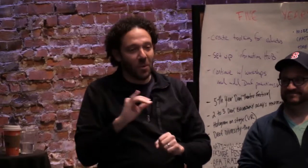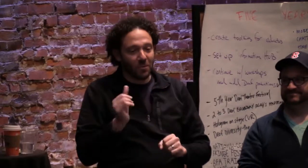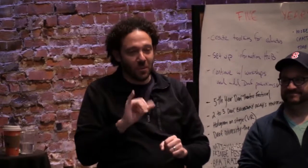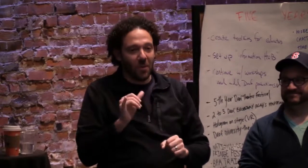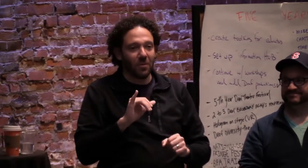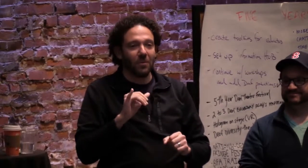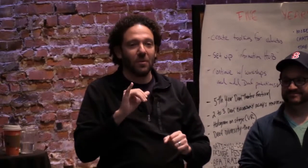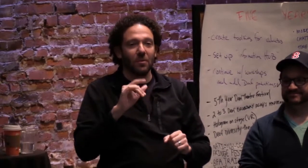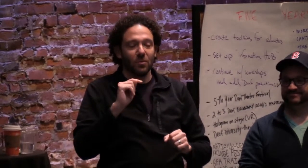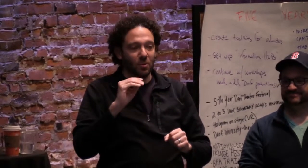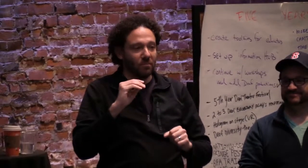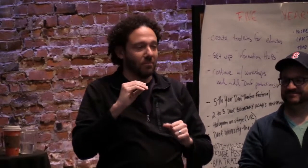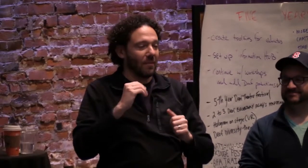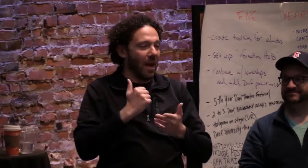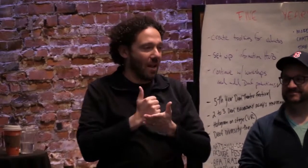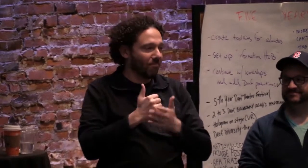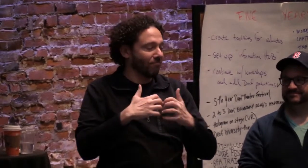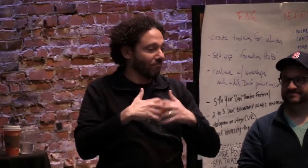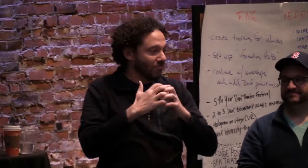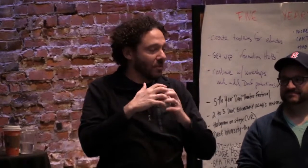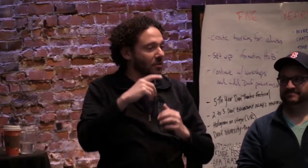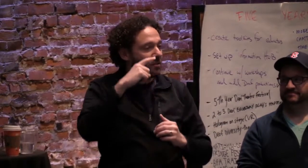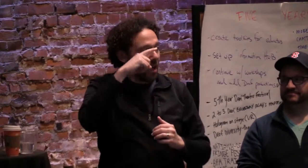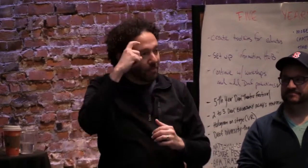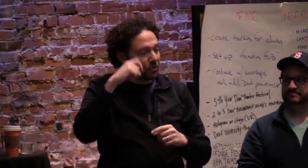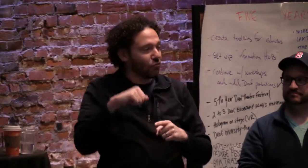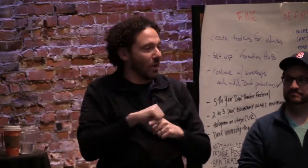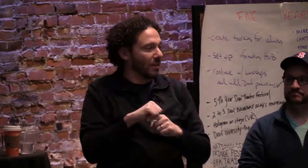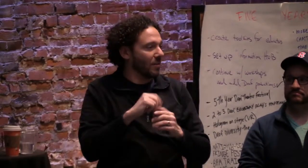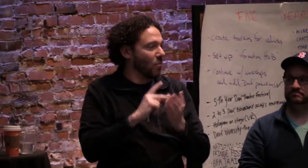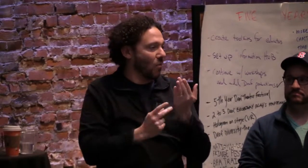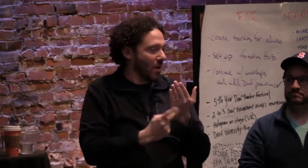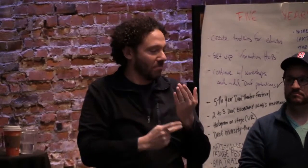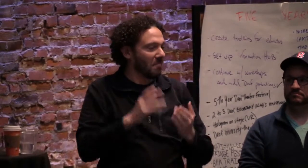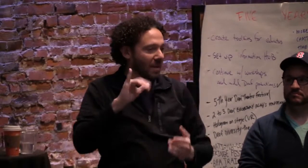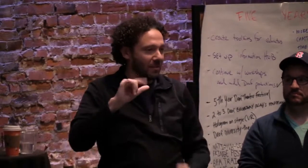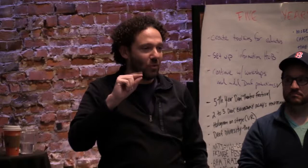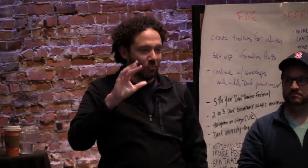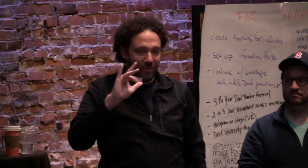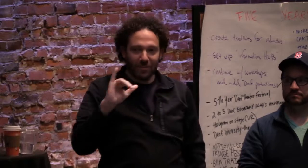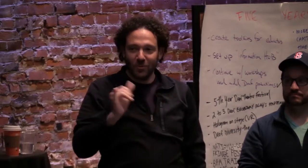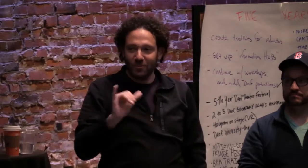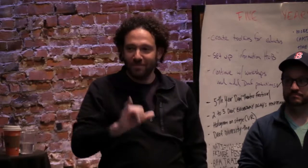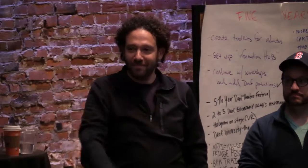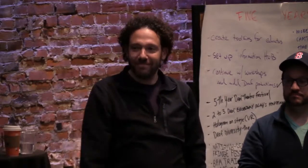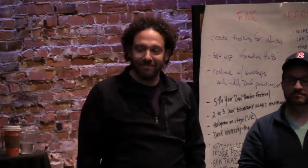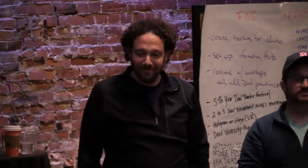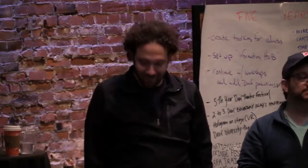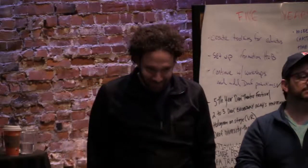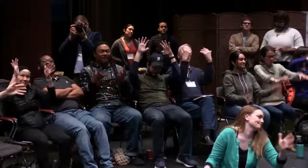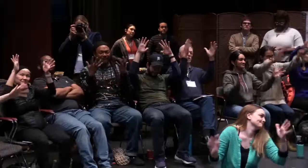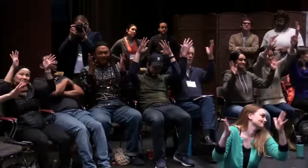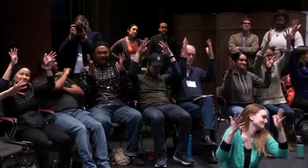And I promise, as well, to help see a summer training program be established.